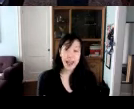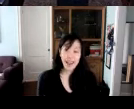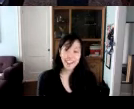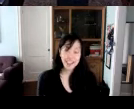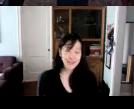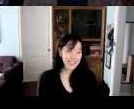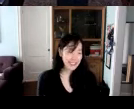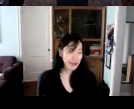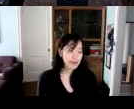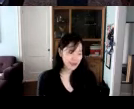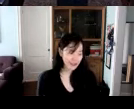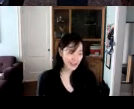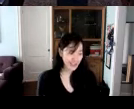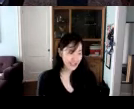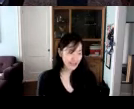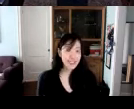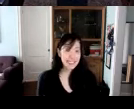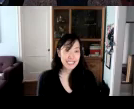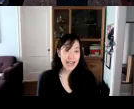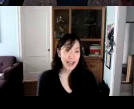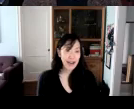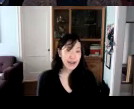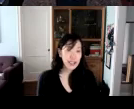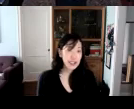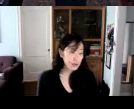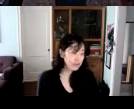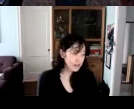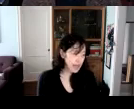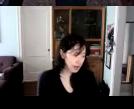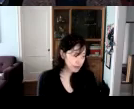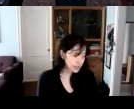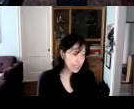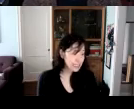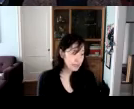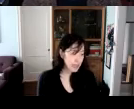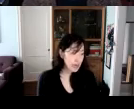and keep this email for reference. Second, you will fill out and submit a